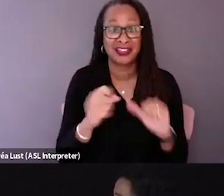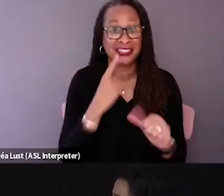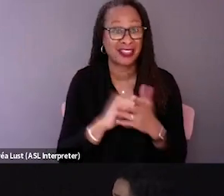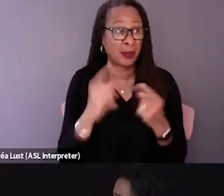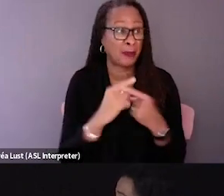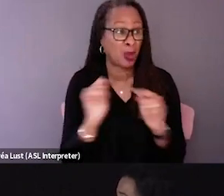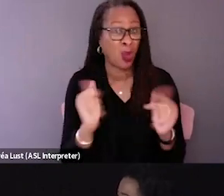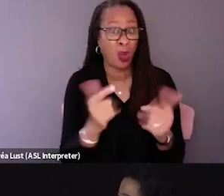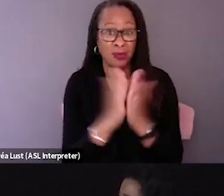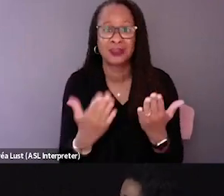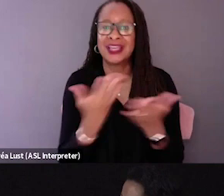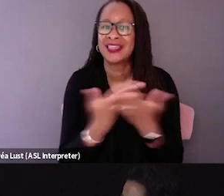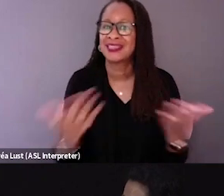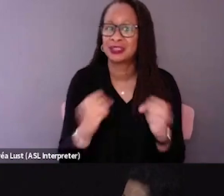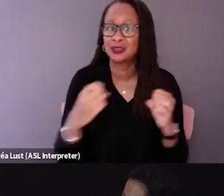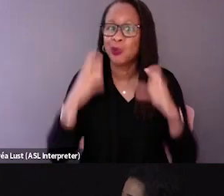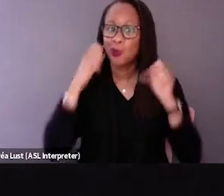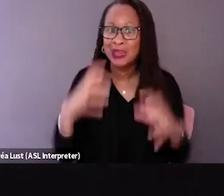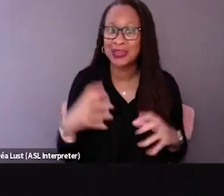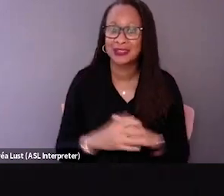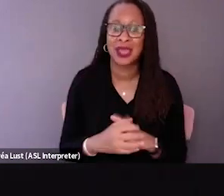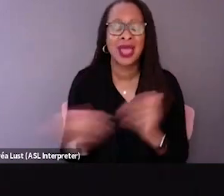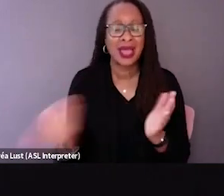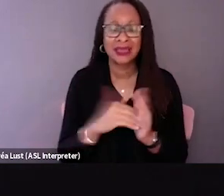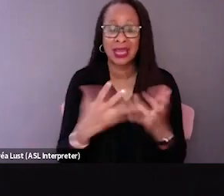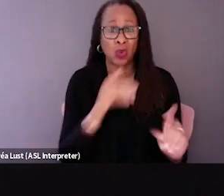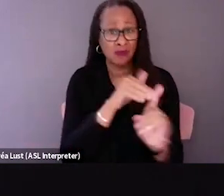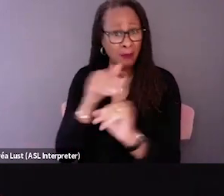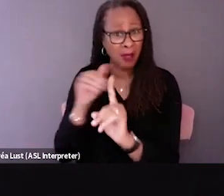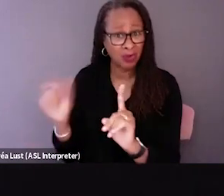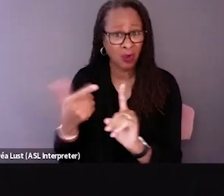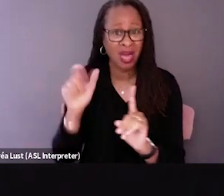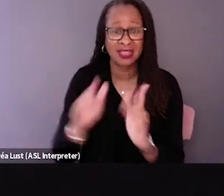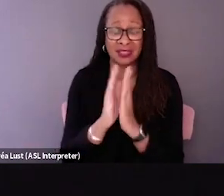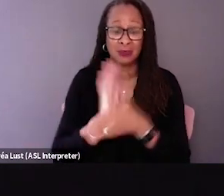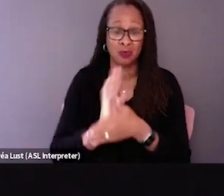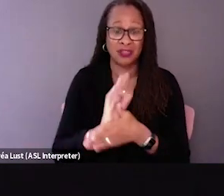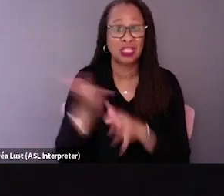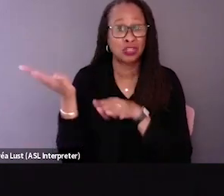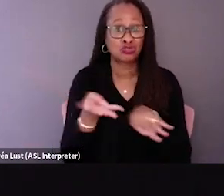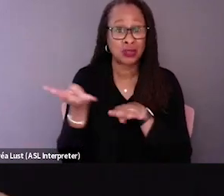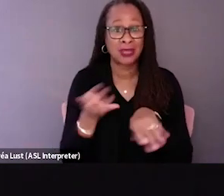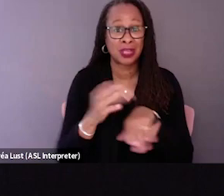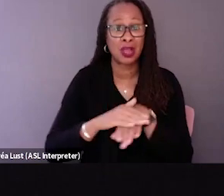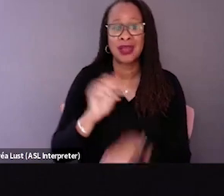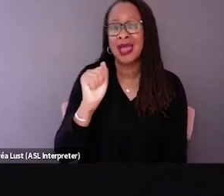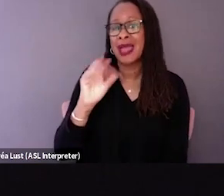That's the thing that's so amazing. Well, again, I wanna remind everyone that this movie is actually streaming on Amazon Prime now. So you can watch it again and again